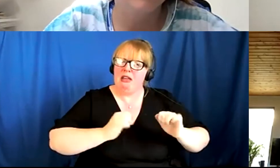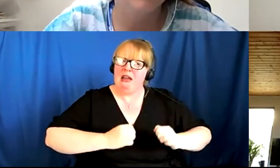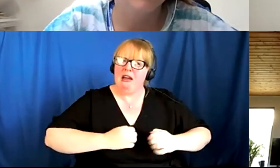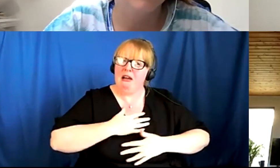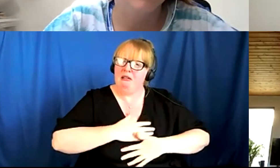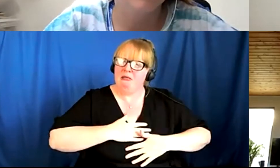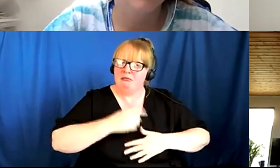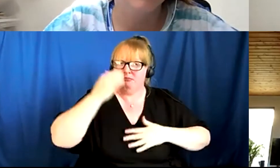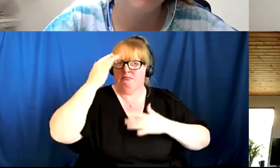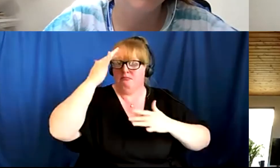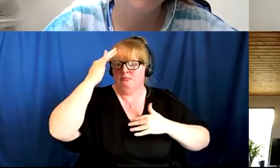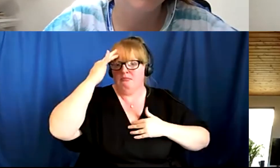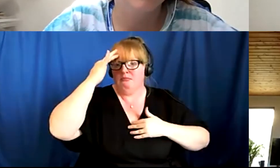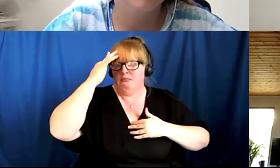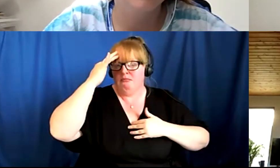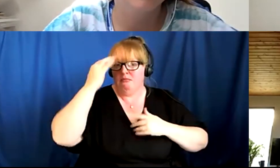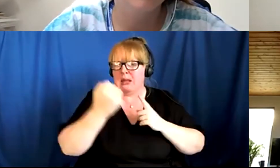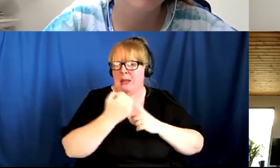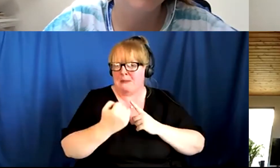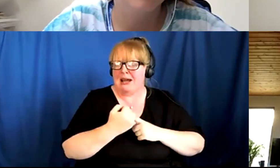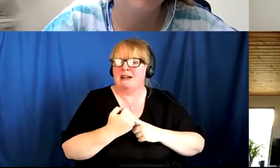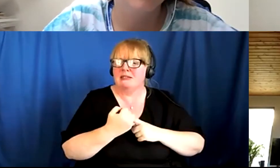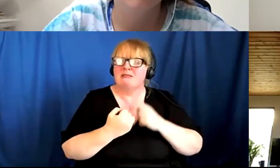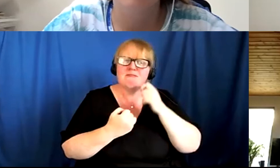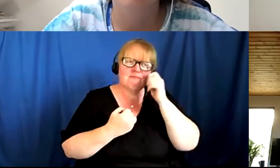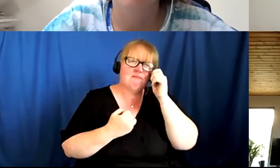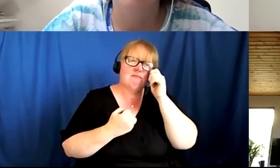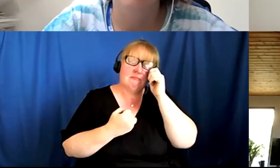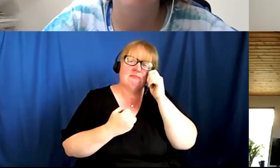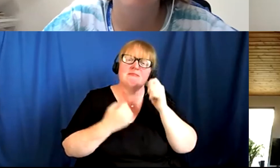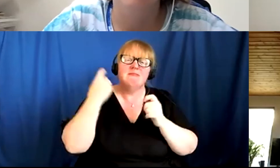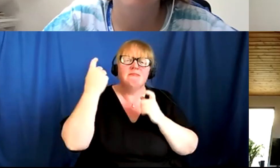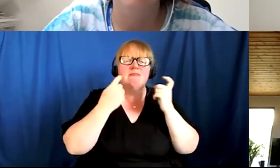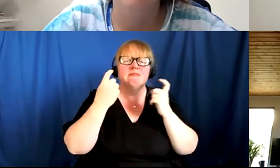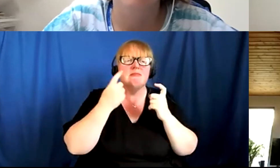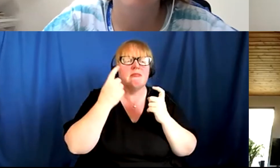So, I started to think about that notion of what the audience is, and how we kind of,